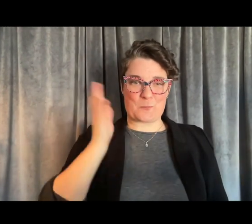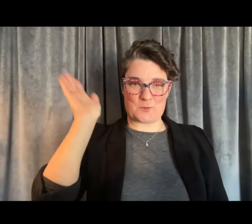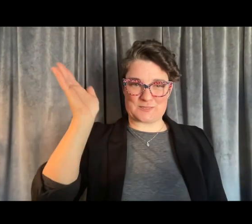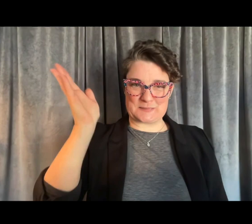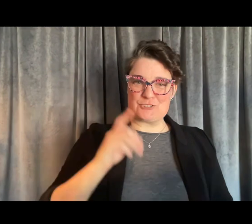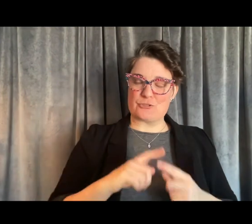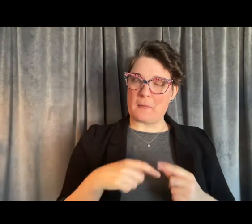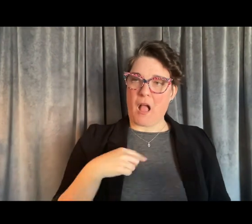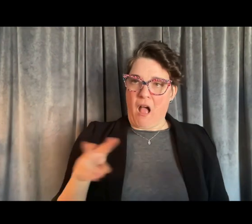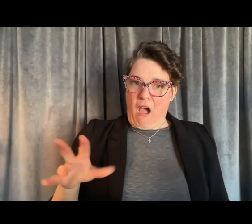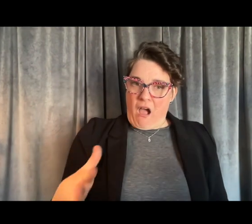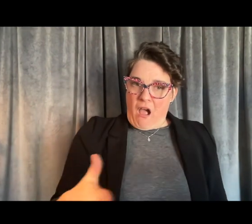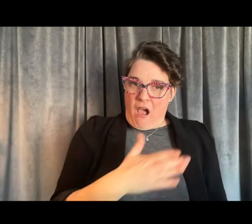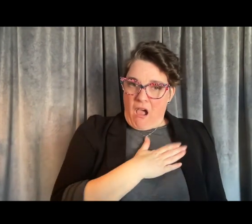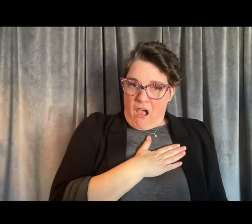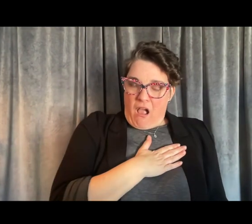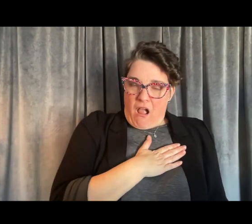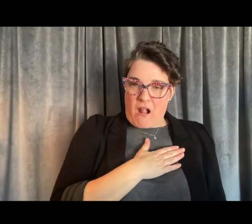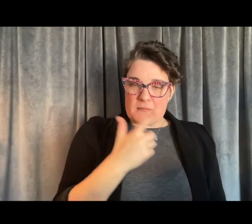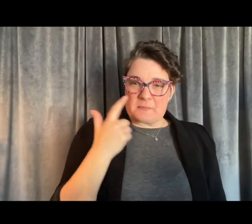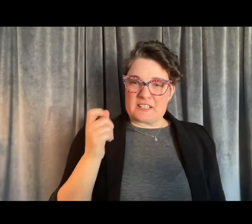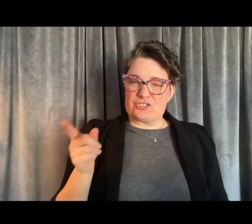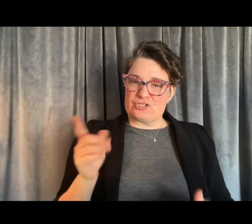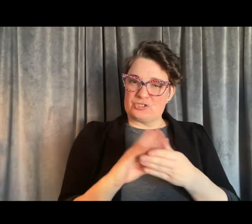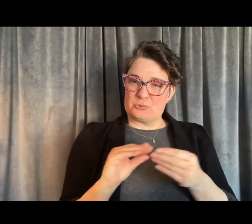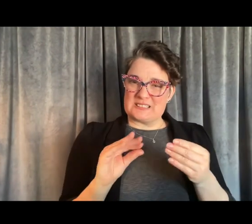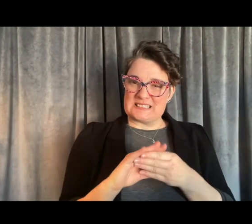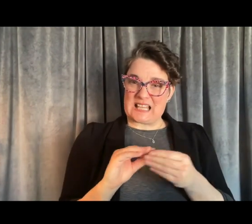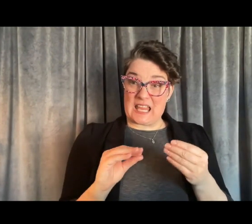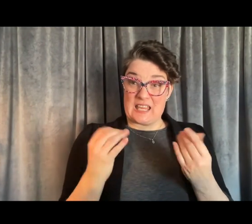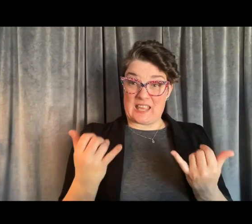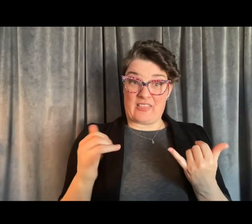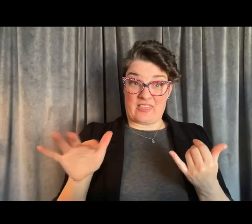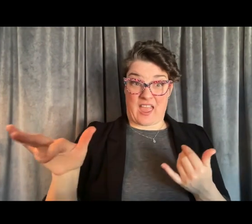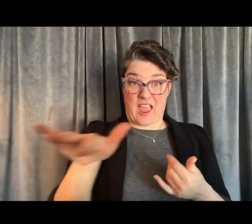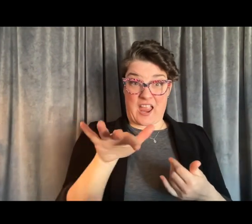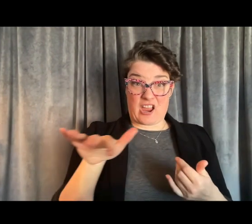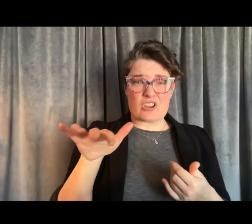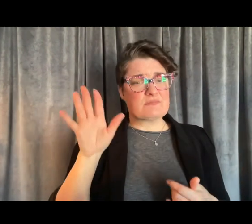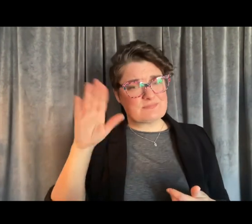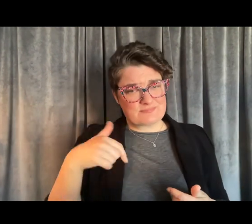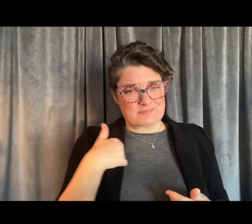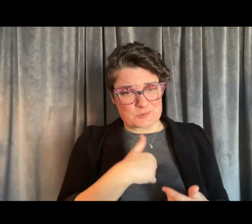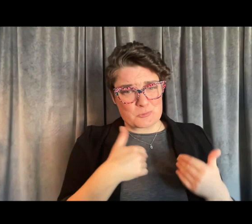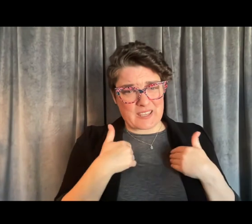speech, but I was very moved by it cuz she was saying that, in this area, you